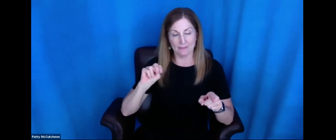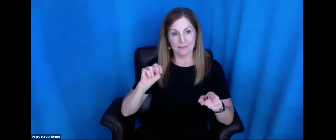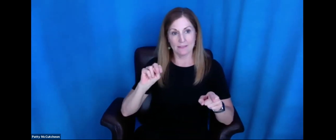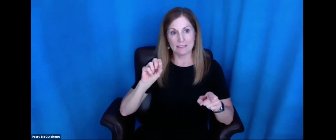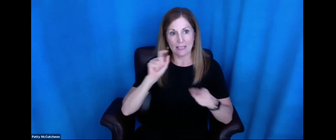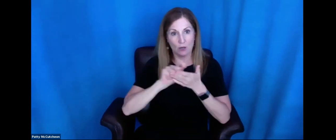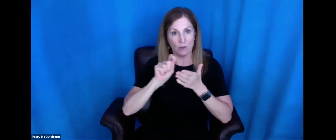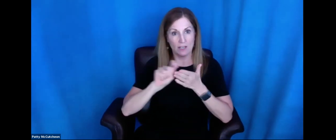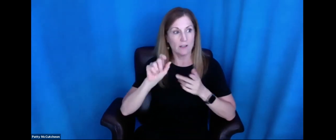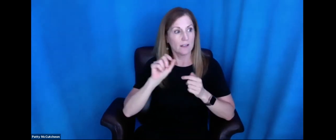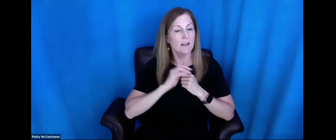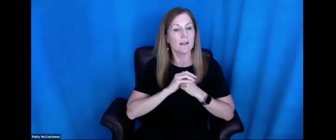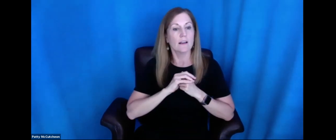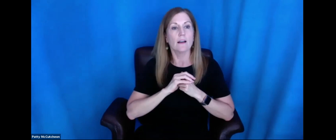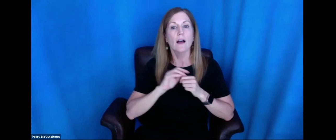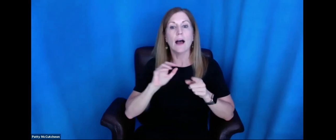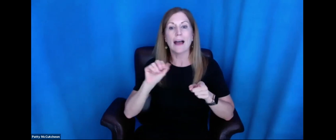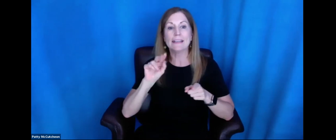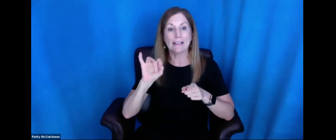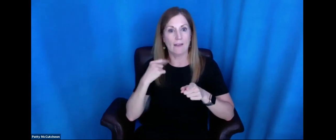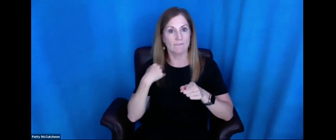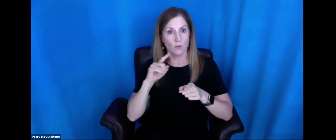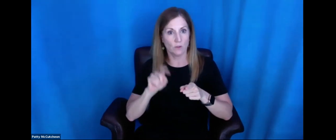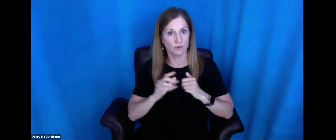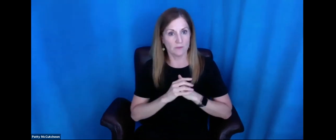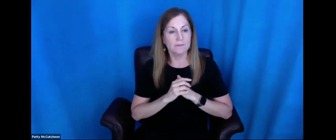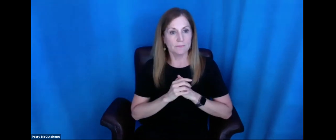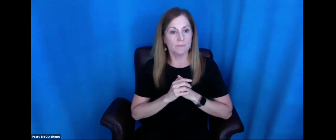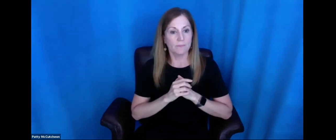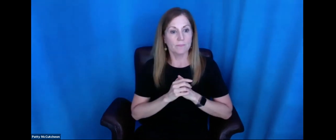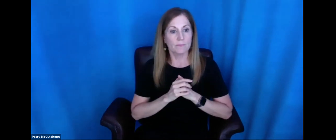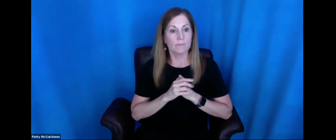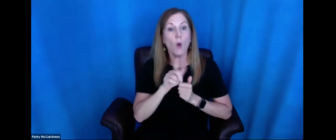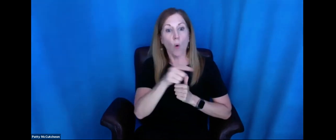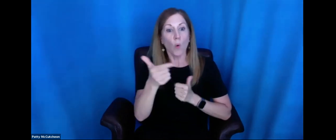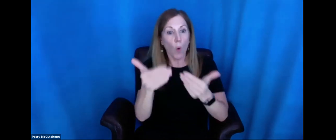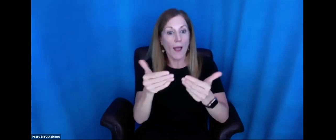This is Anita, I do have a question. Steve Simon: Okay.